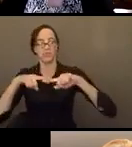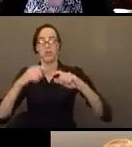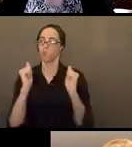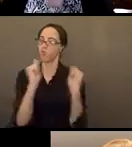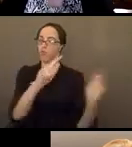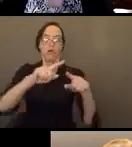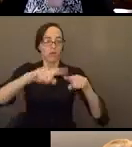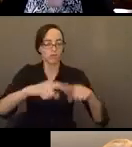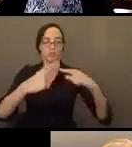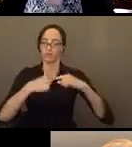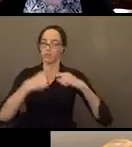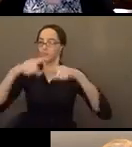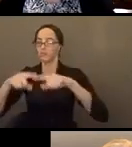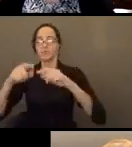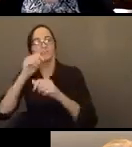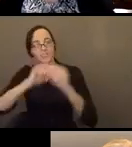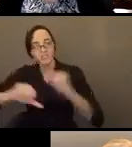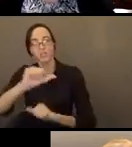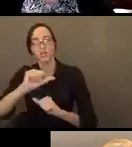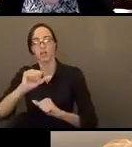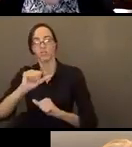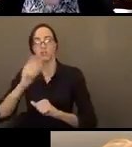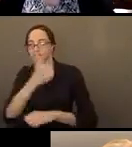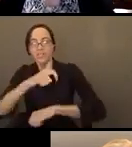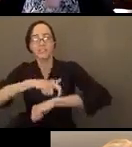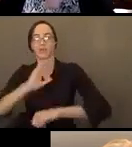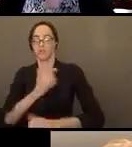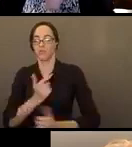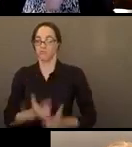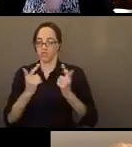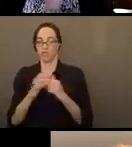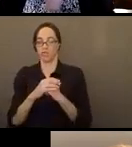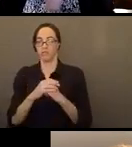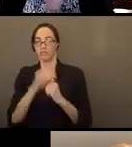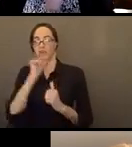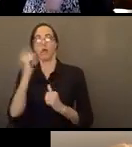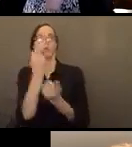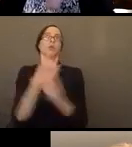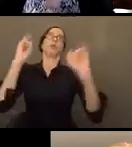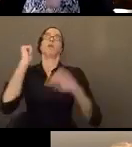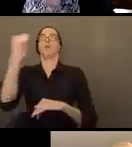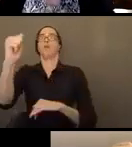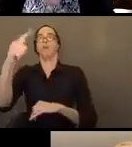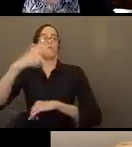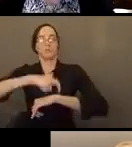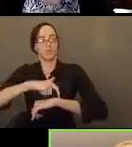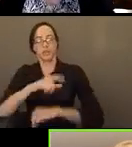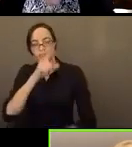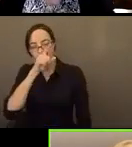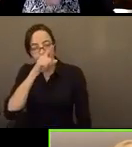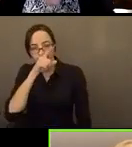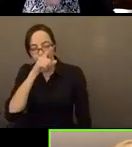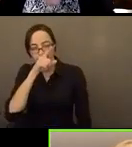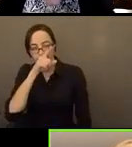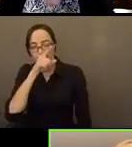want to stress the importance of creating a plan that involves people that's that's great paul